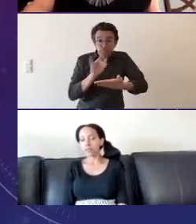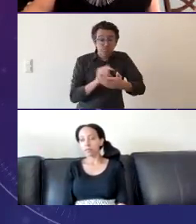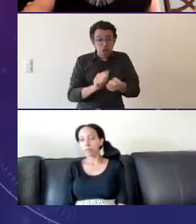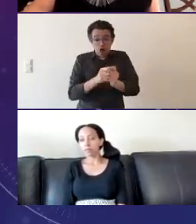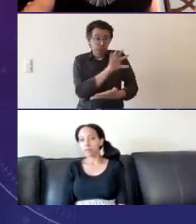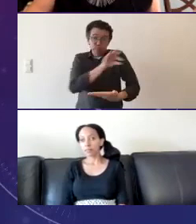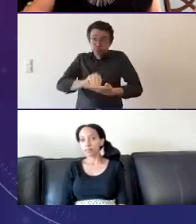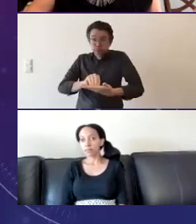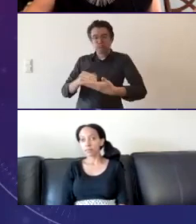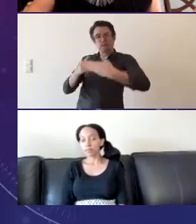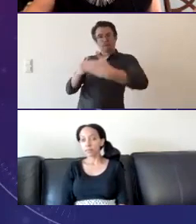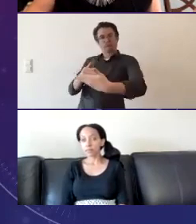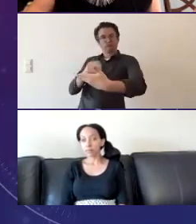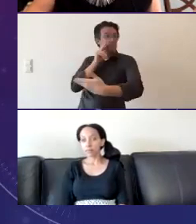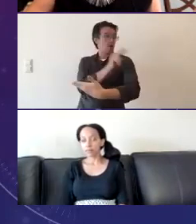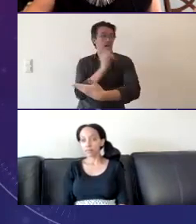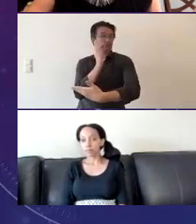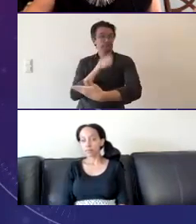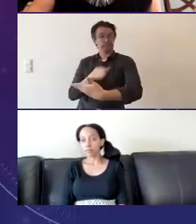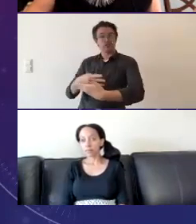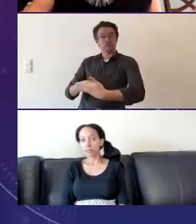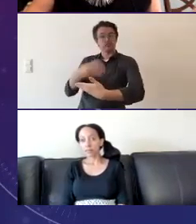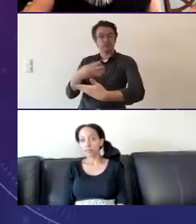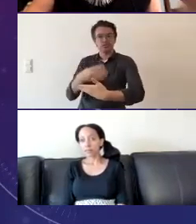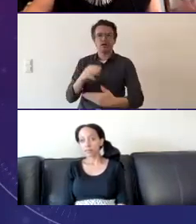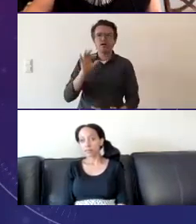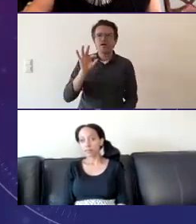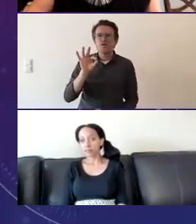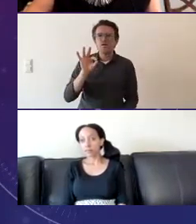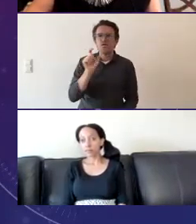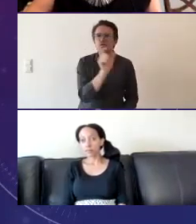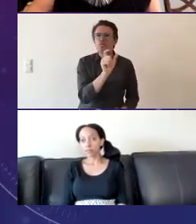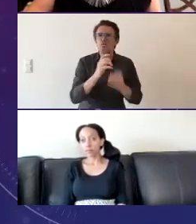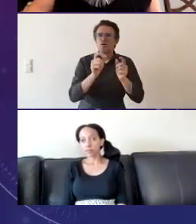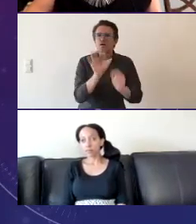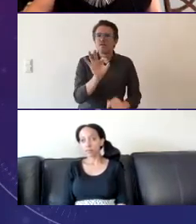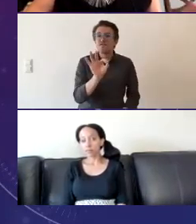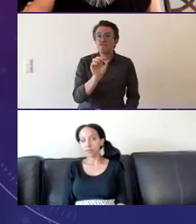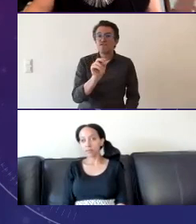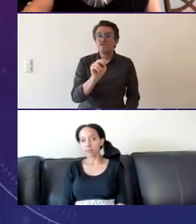the next thing i want to say is that this presentation part of it will